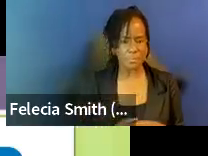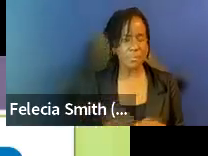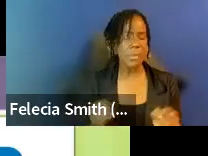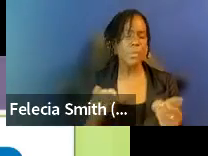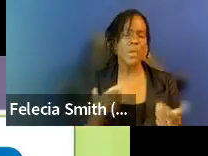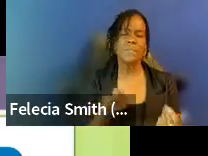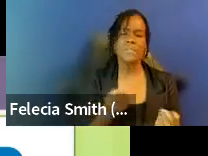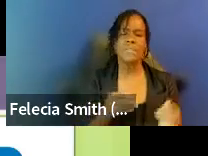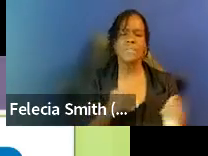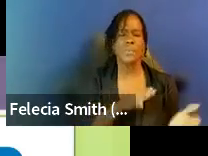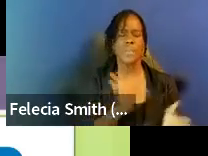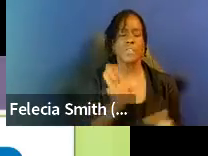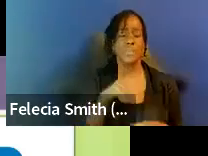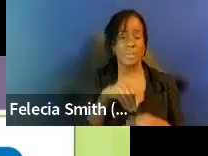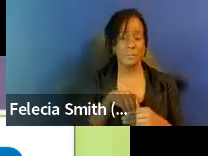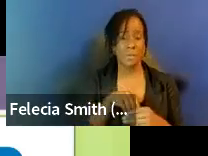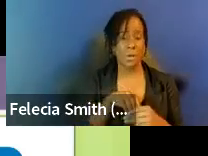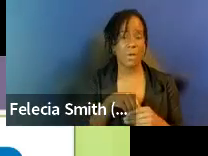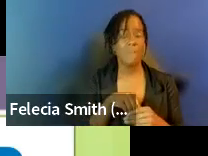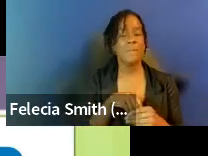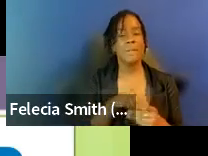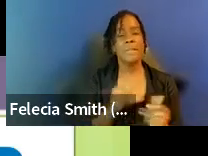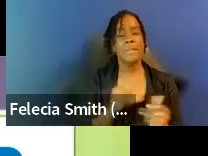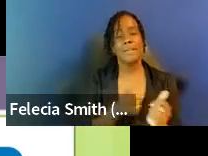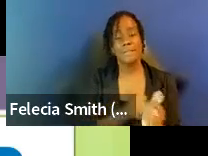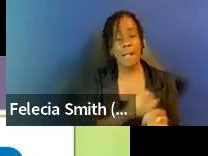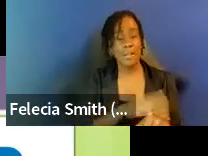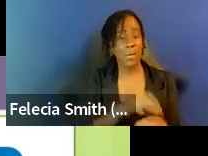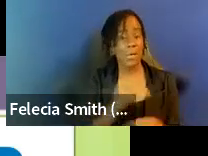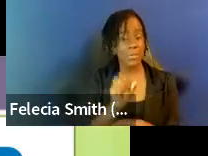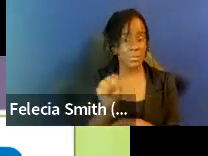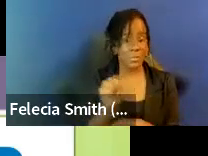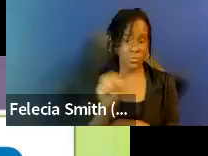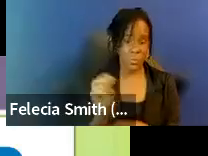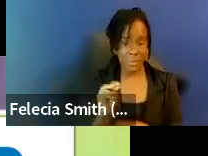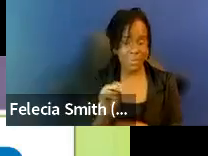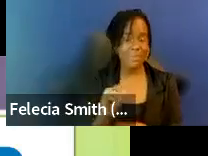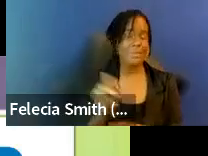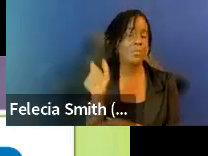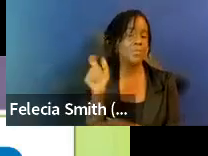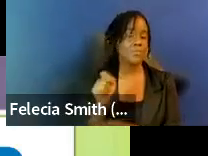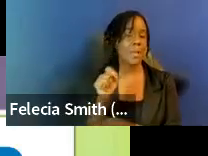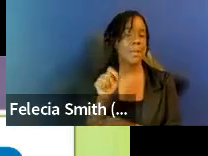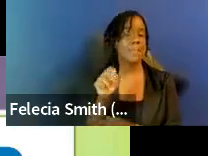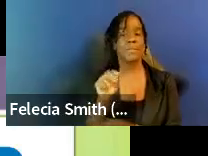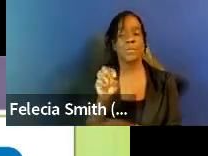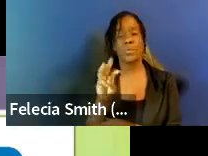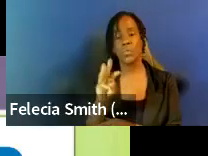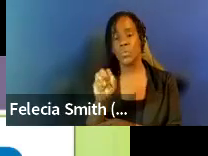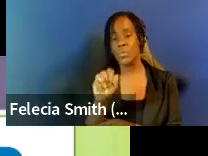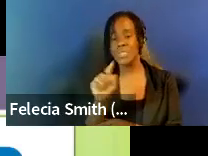and providers develop their telehealth programs from a very extensive handholding perspective.